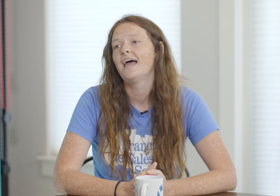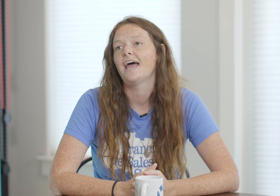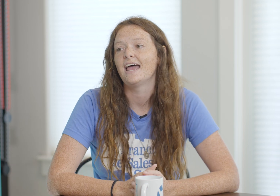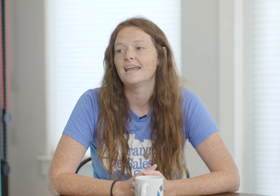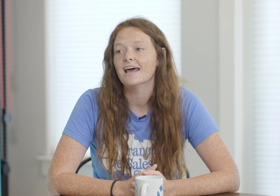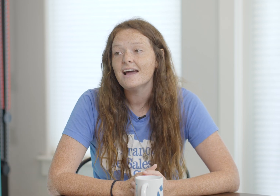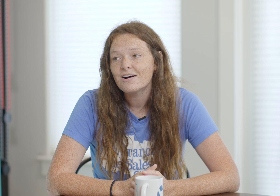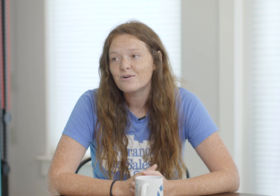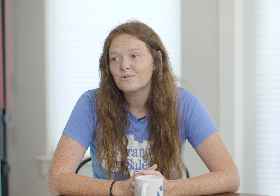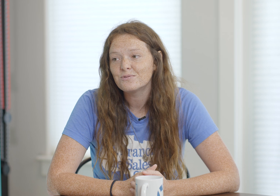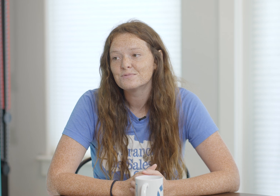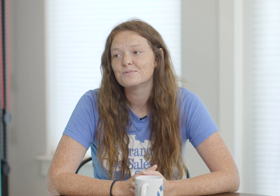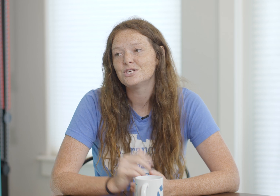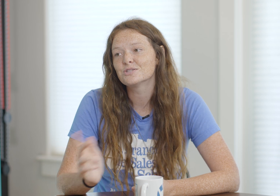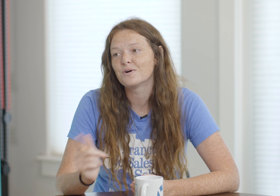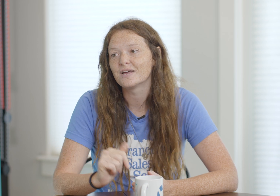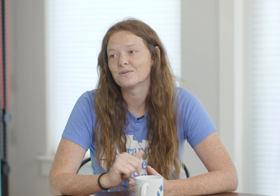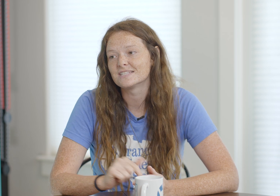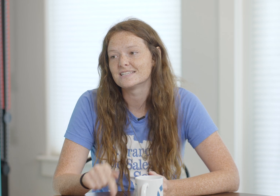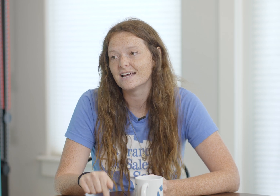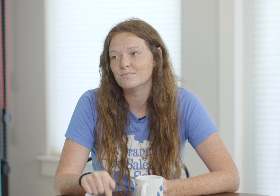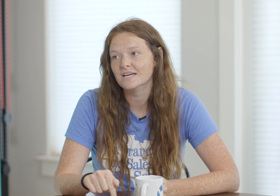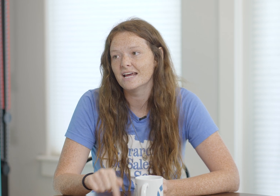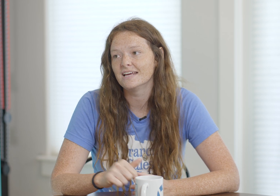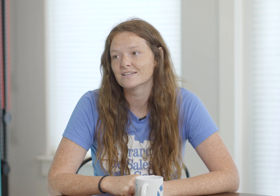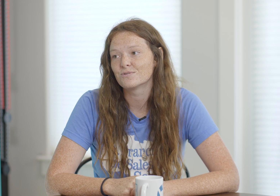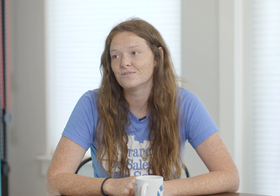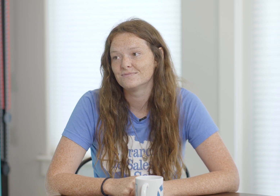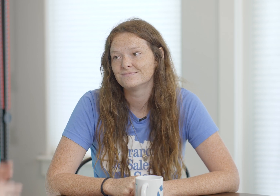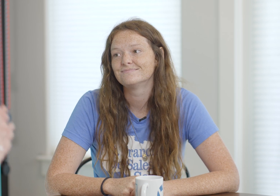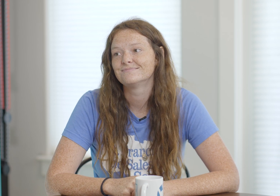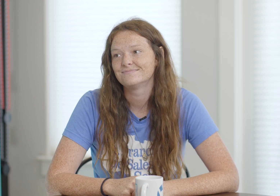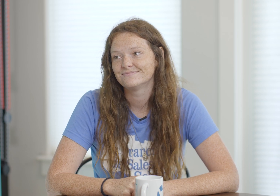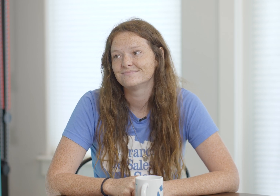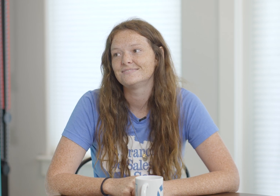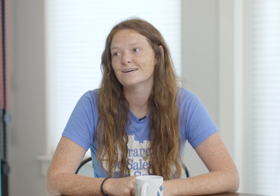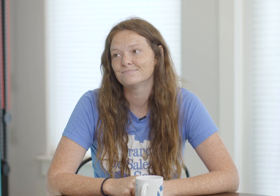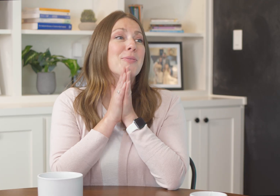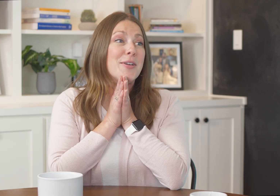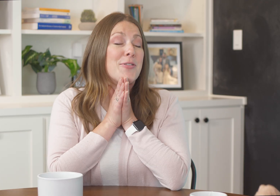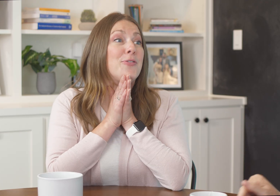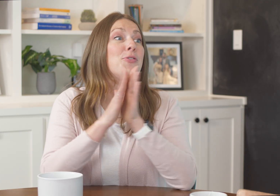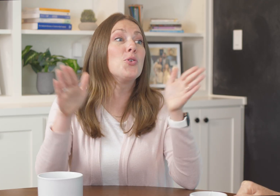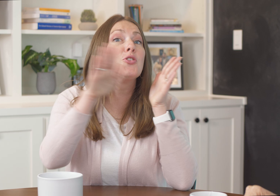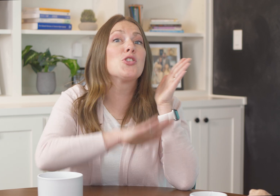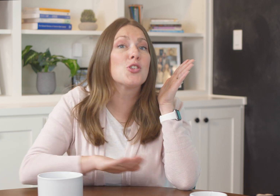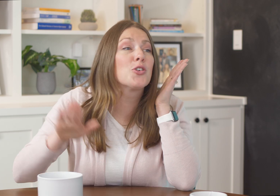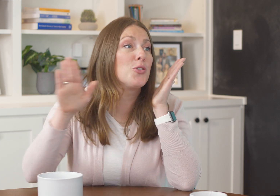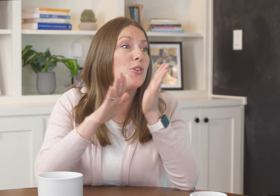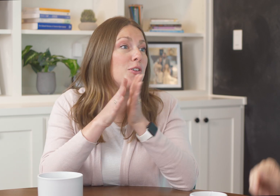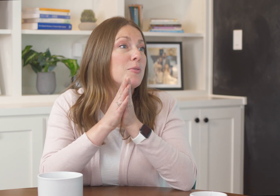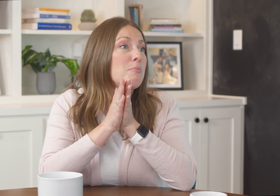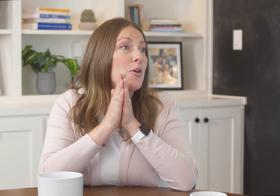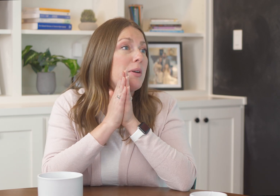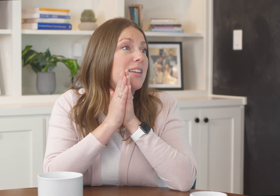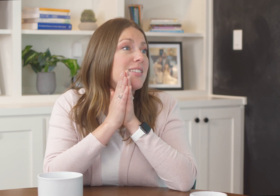And now she's the one that wants to say and be a nanny in our school. Oh, my goodness. What a full circle moment.